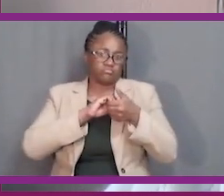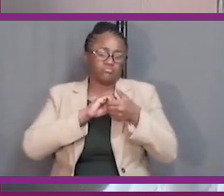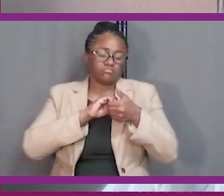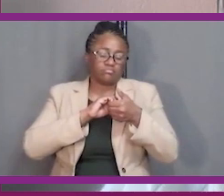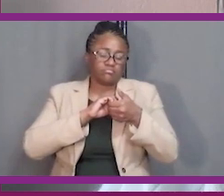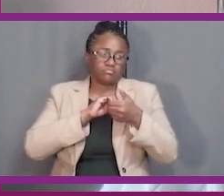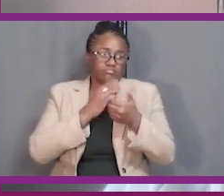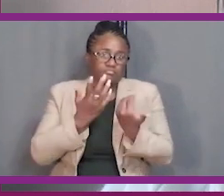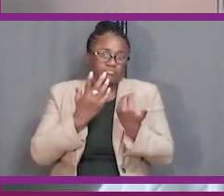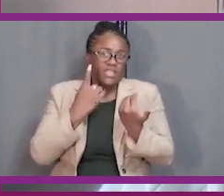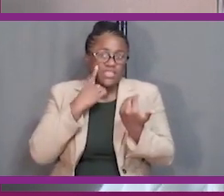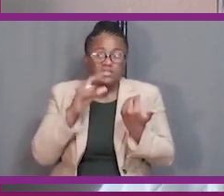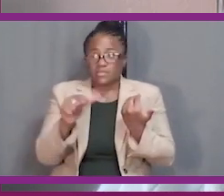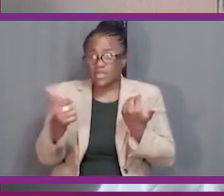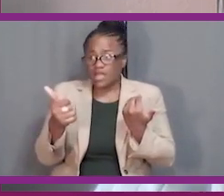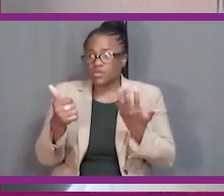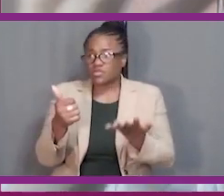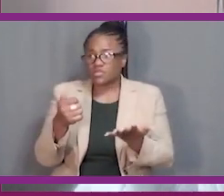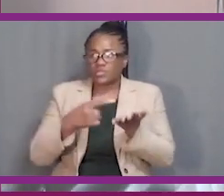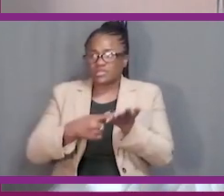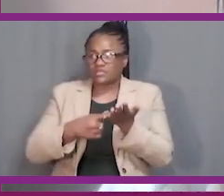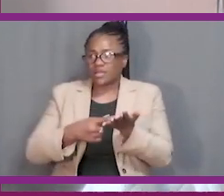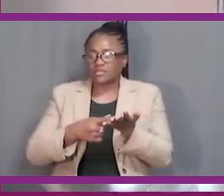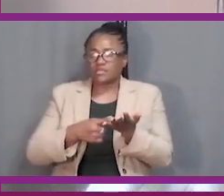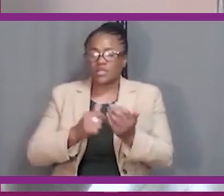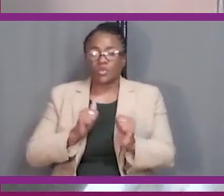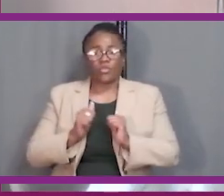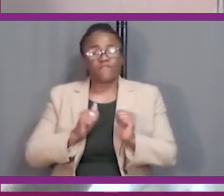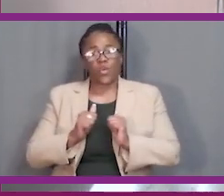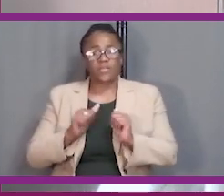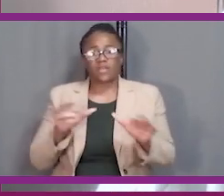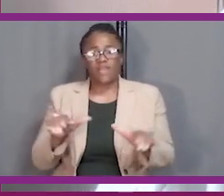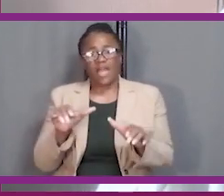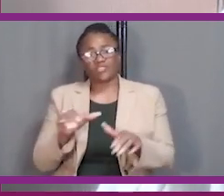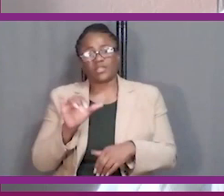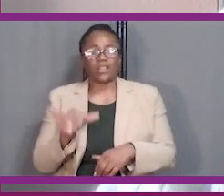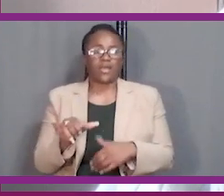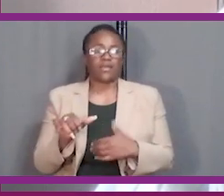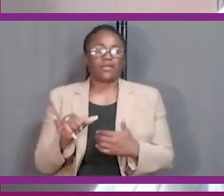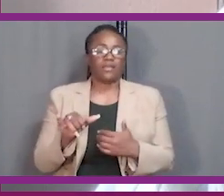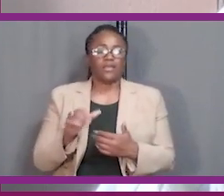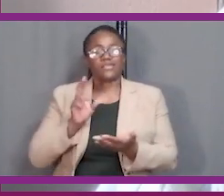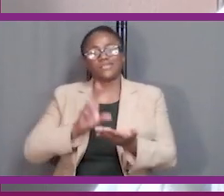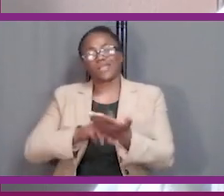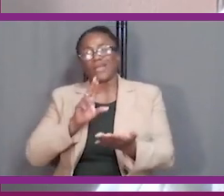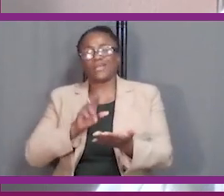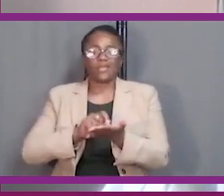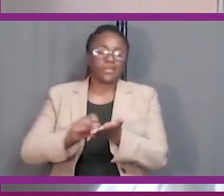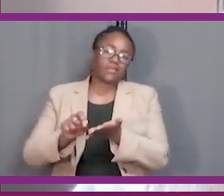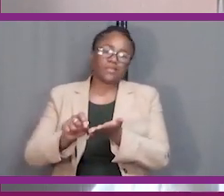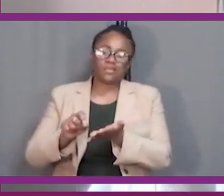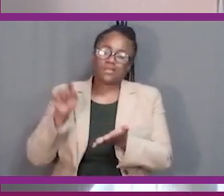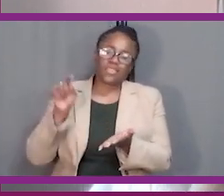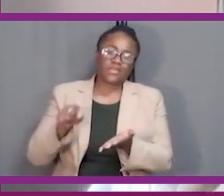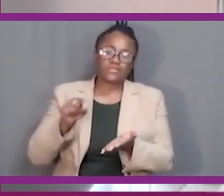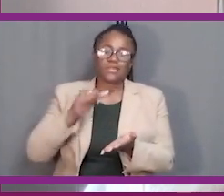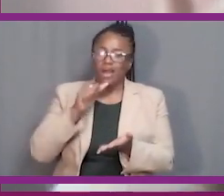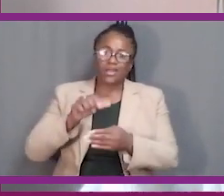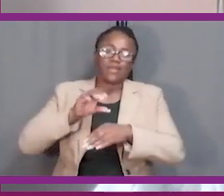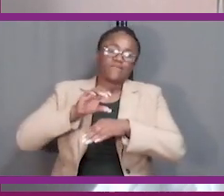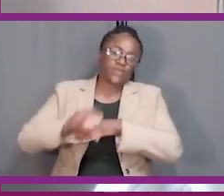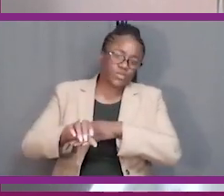like signing this unenforceable agreement, they are very much how in the US we approach these